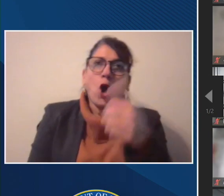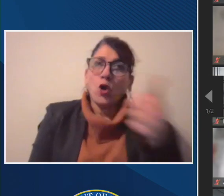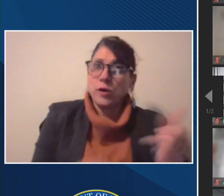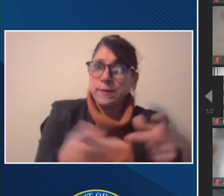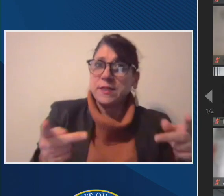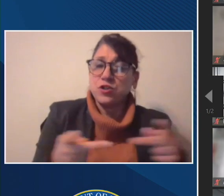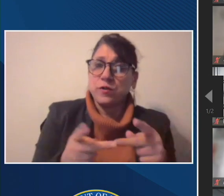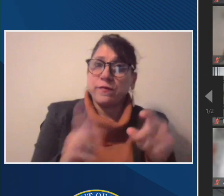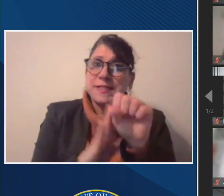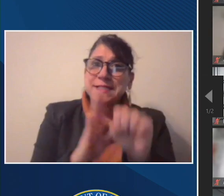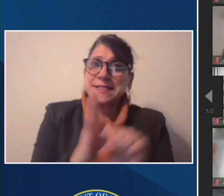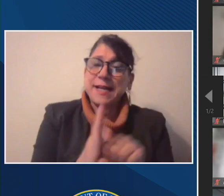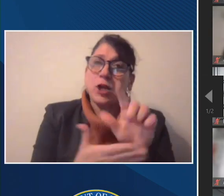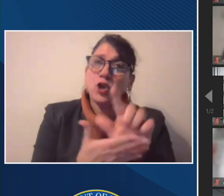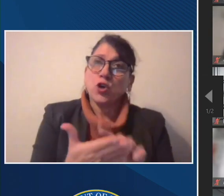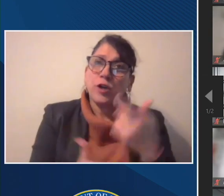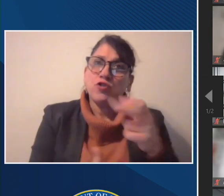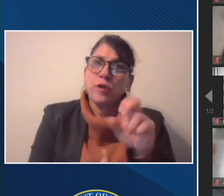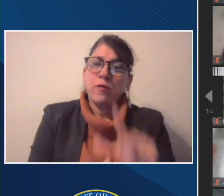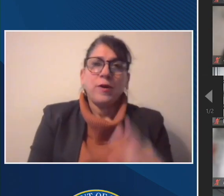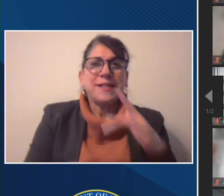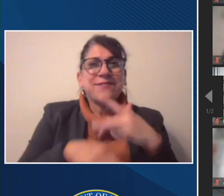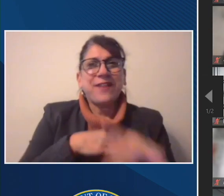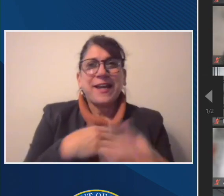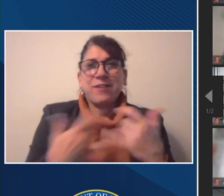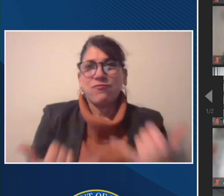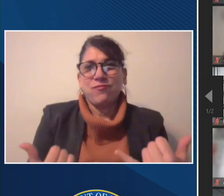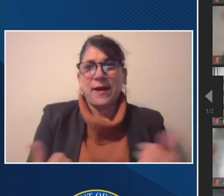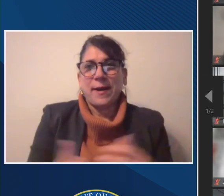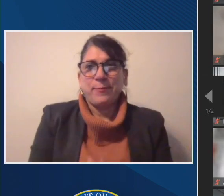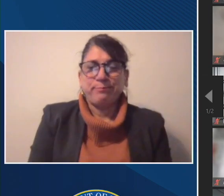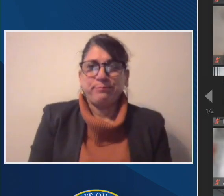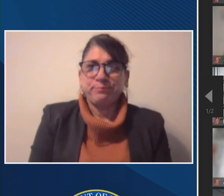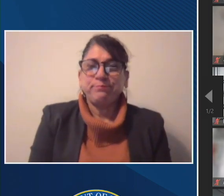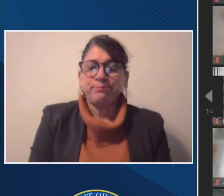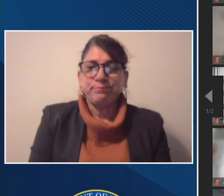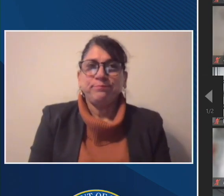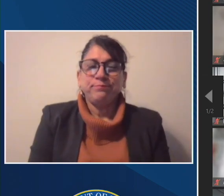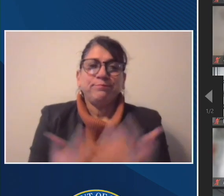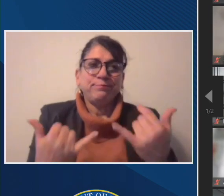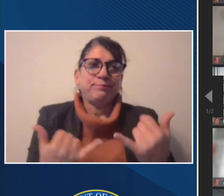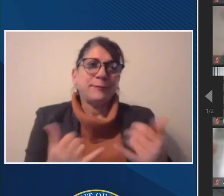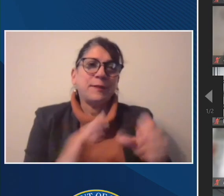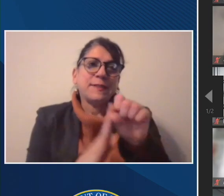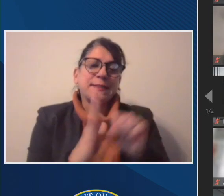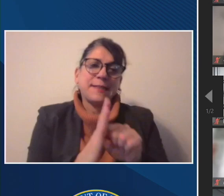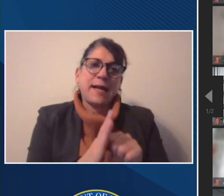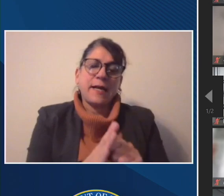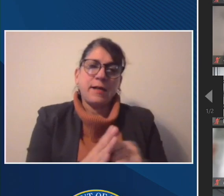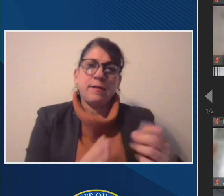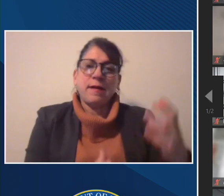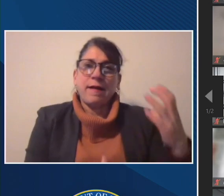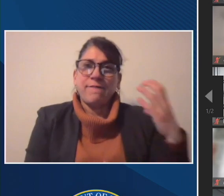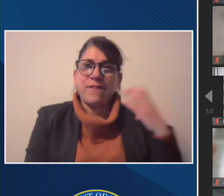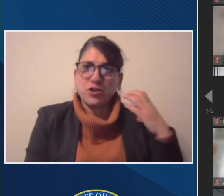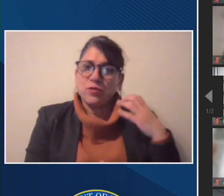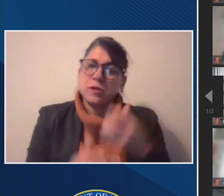attorney generals is vacant at this time. So we'll move to state officials, including state higher education,